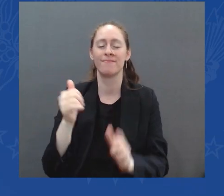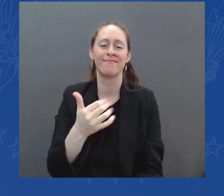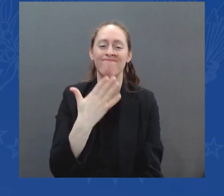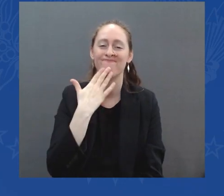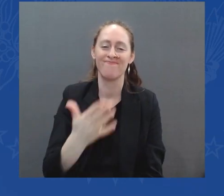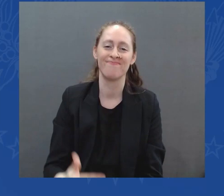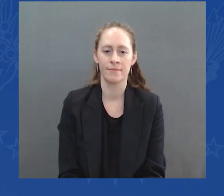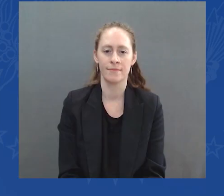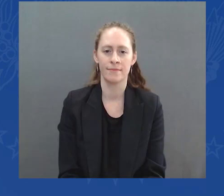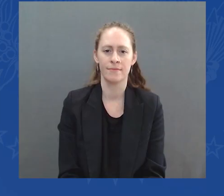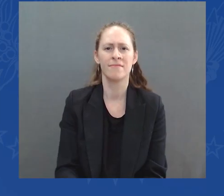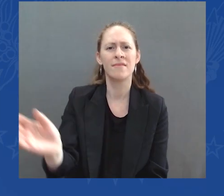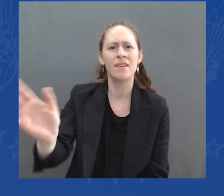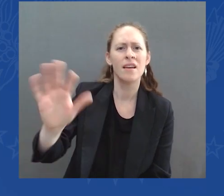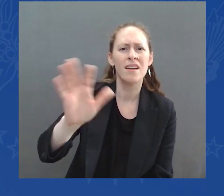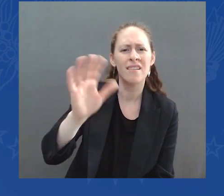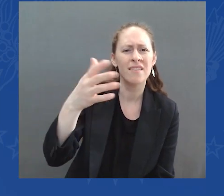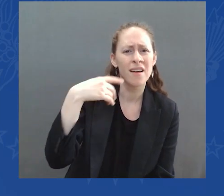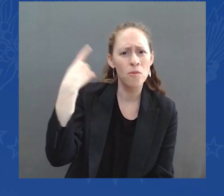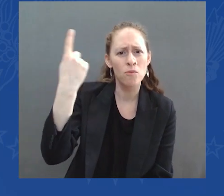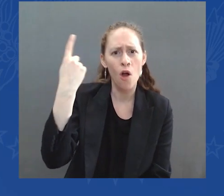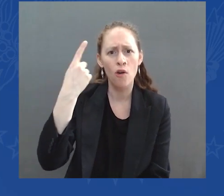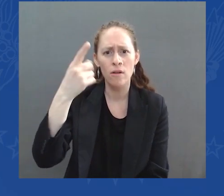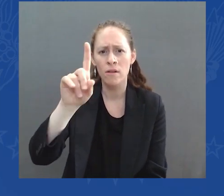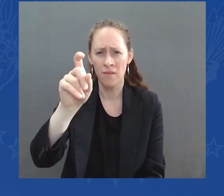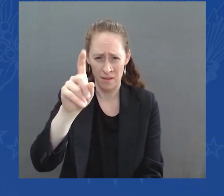The Press: Mr. President, have you seen any signs that Putin is pulling back his forces?